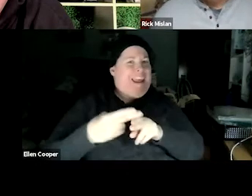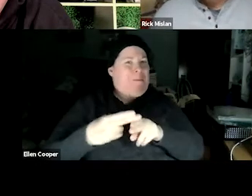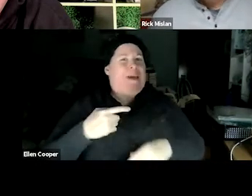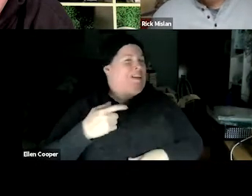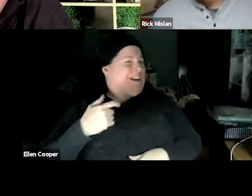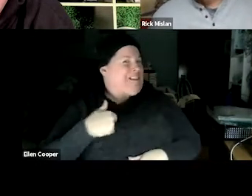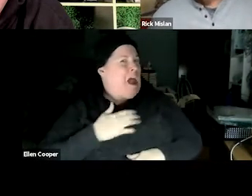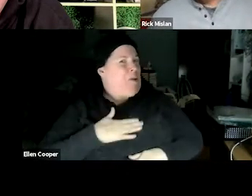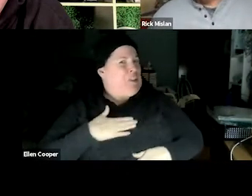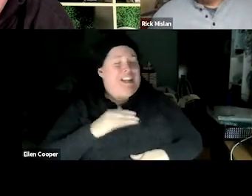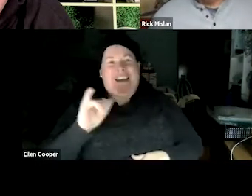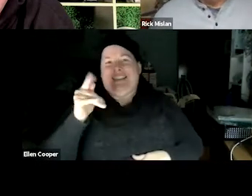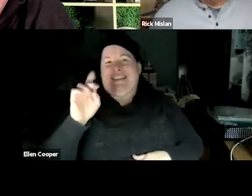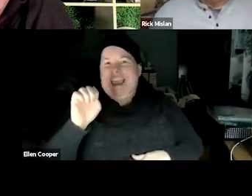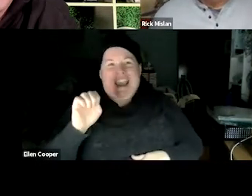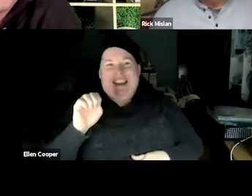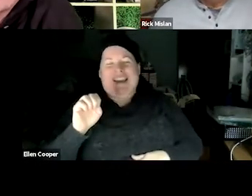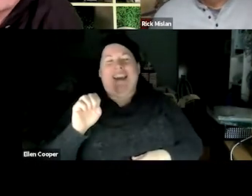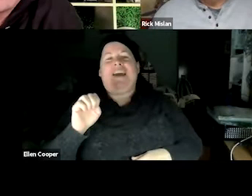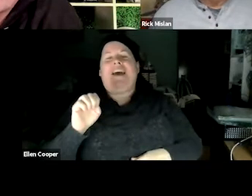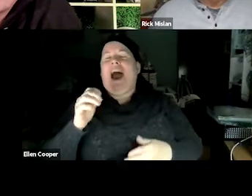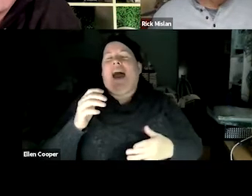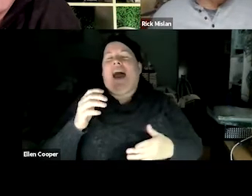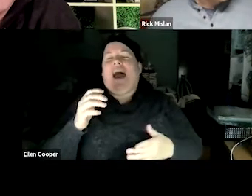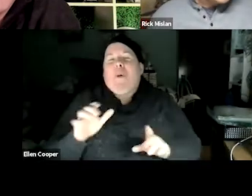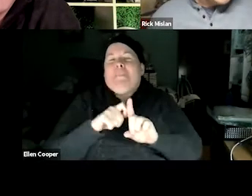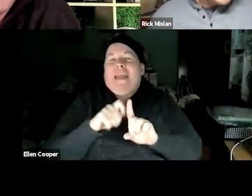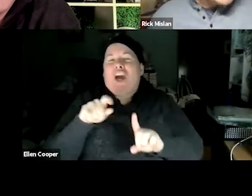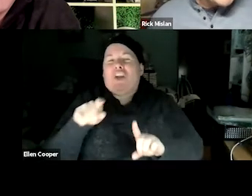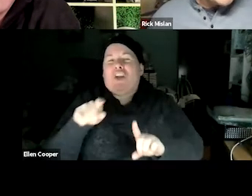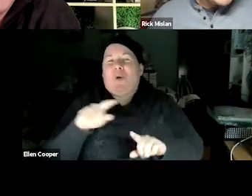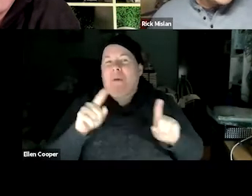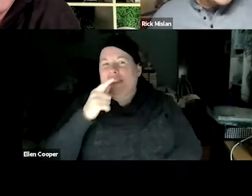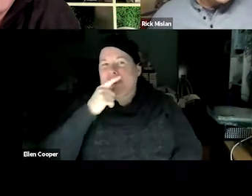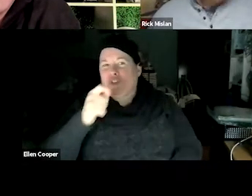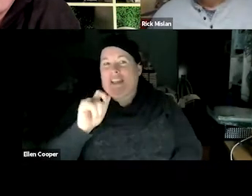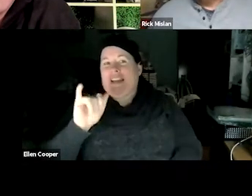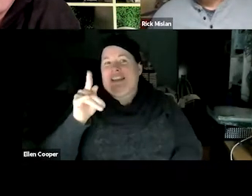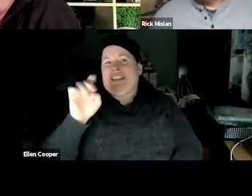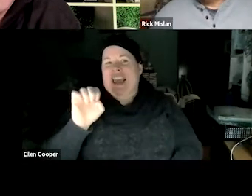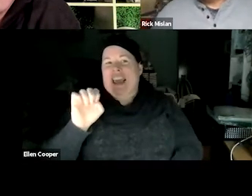And Jake, I don't mean to put you on the spot, but this is kind of interesting. Rick Mislan: Jake togliatti who is on here,